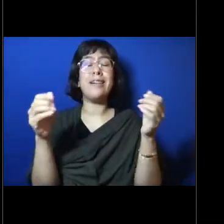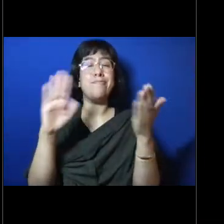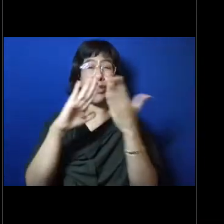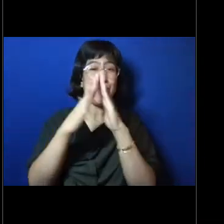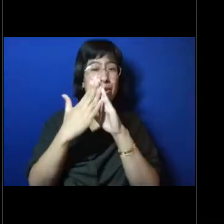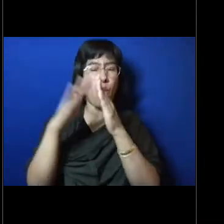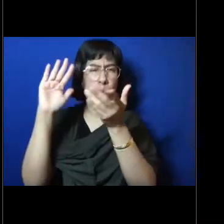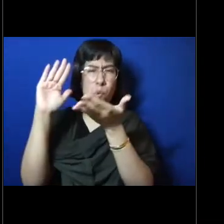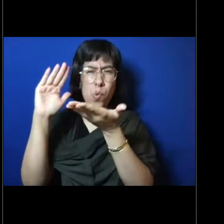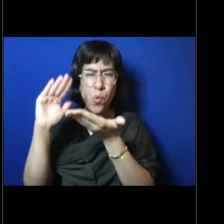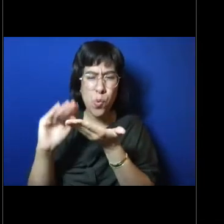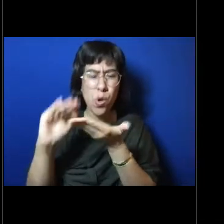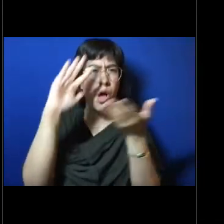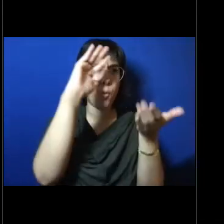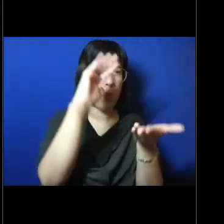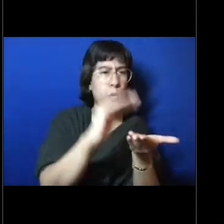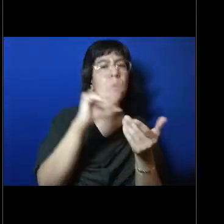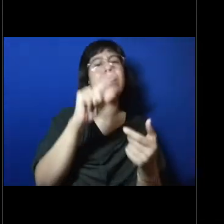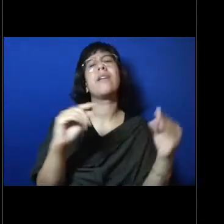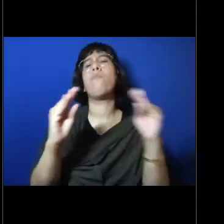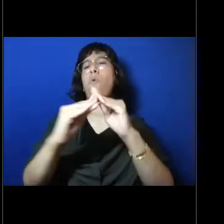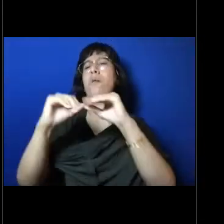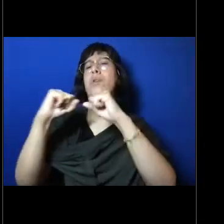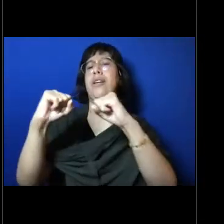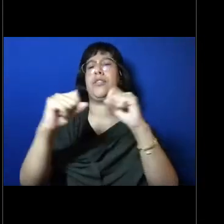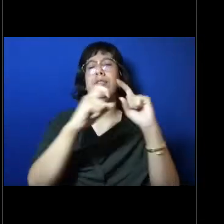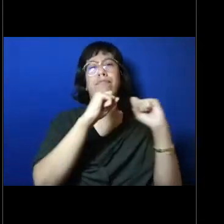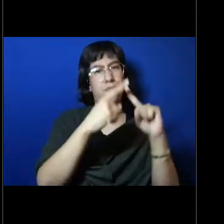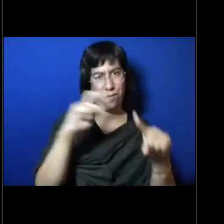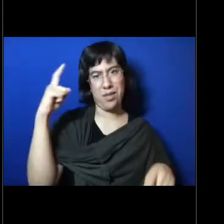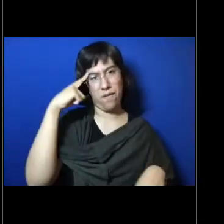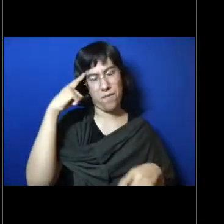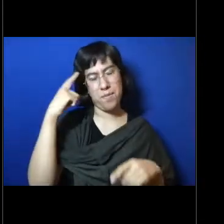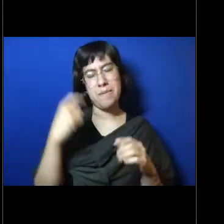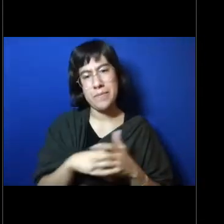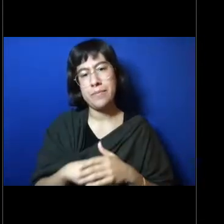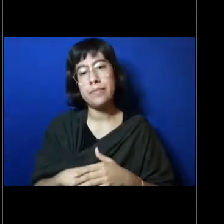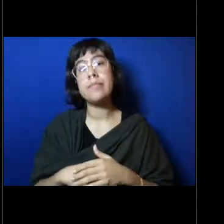where they needed that extra protection. They also are the two abalone